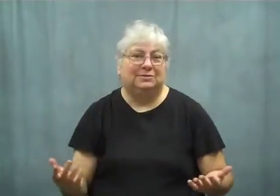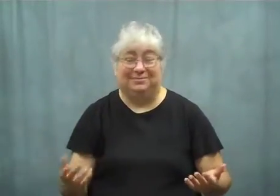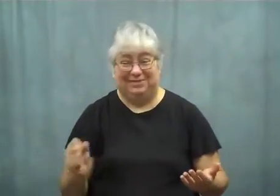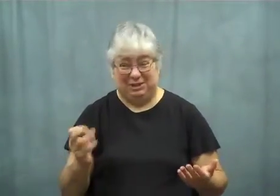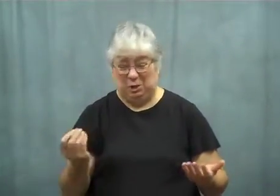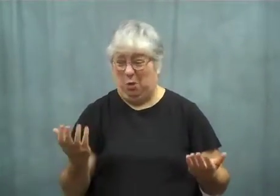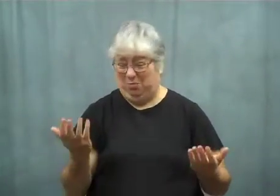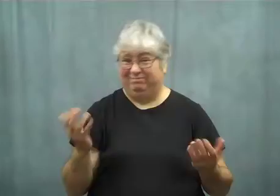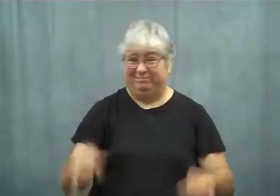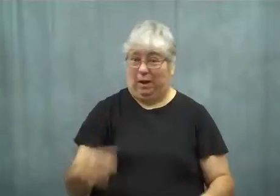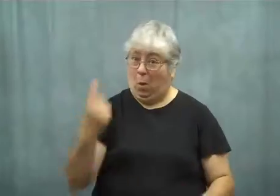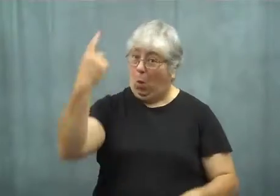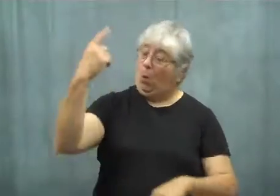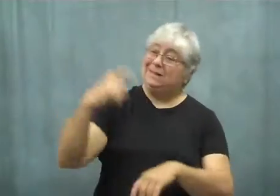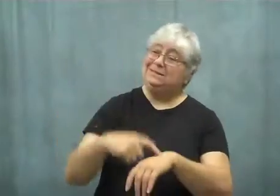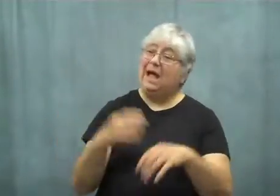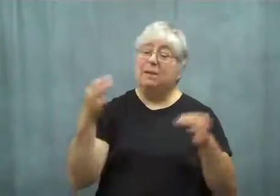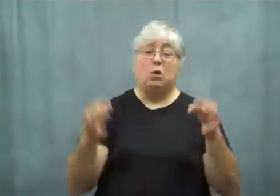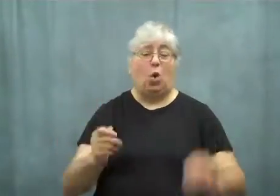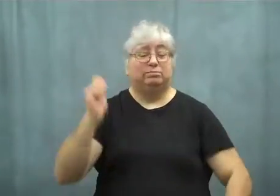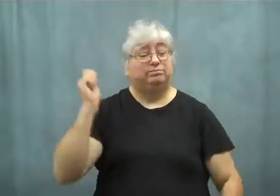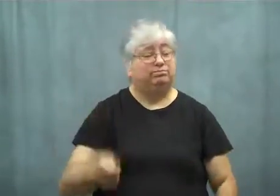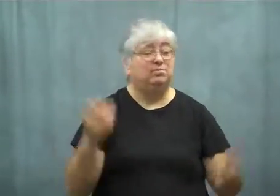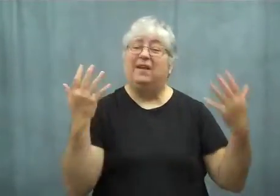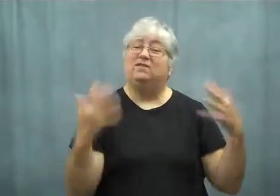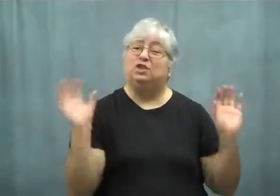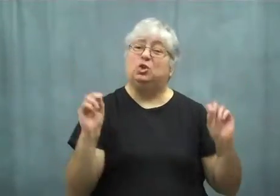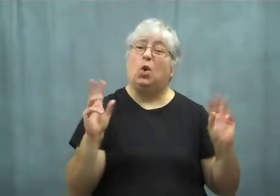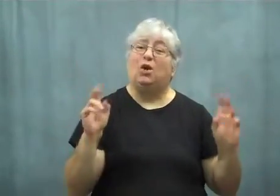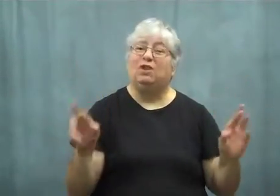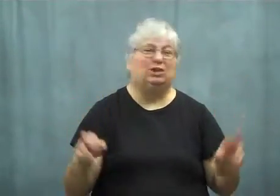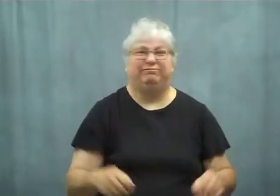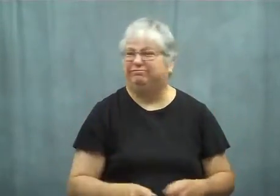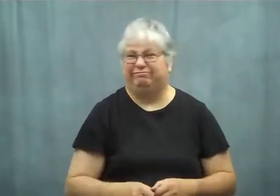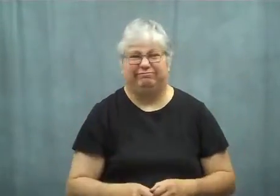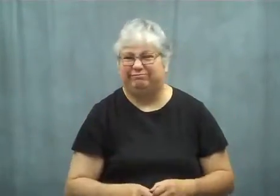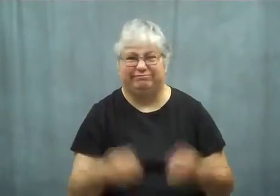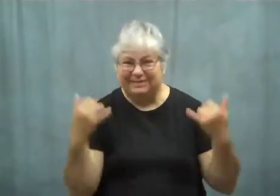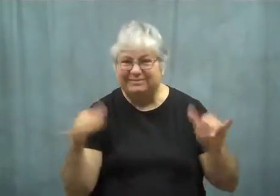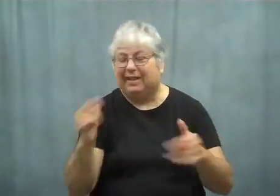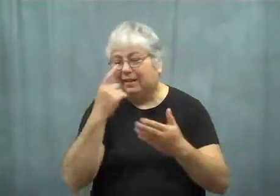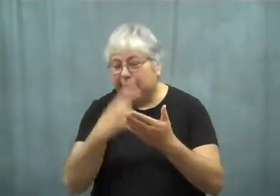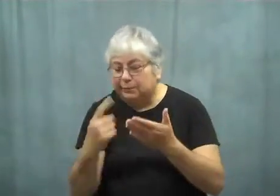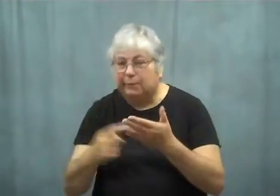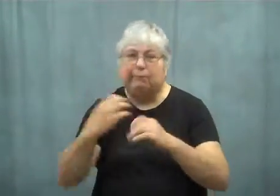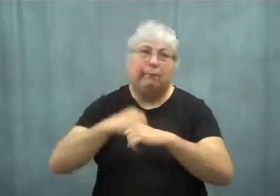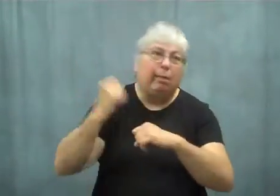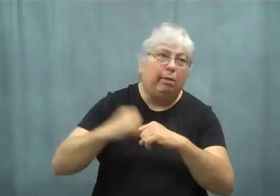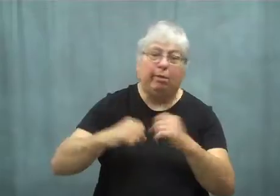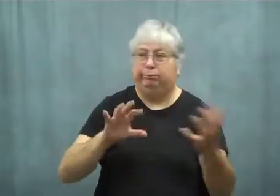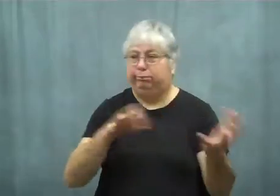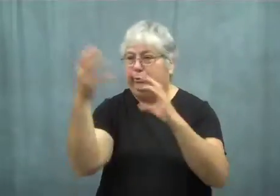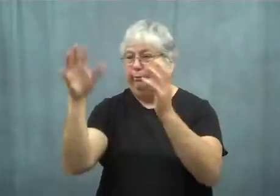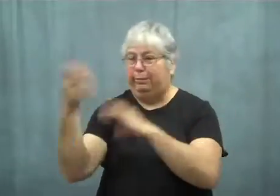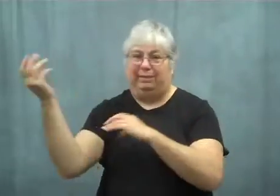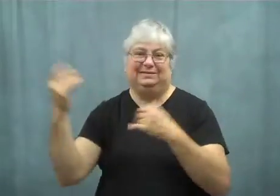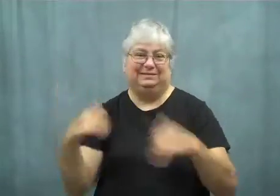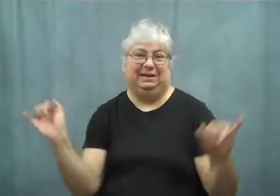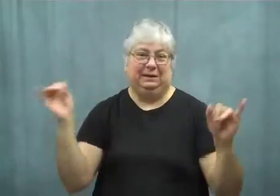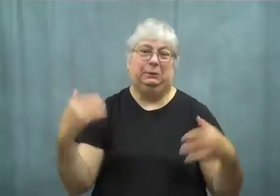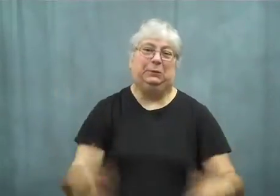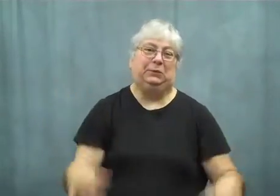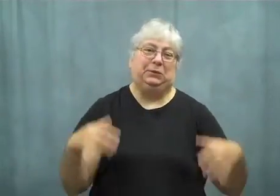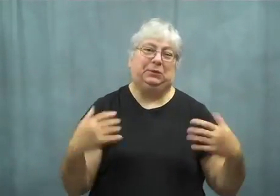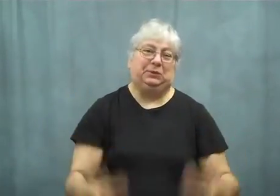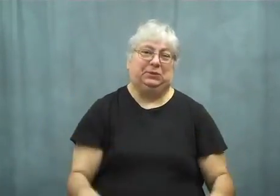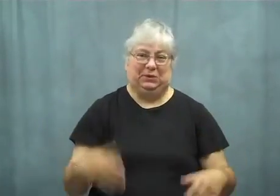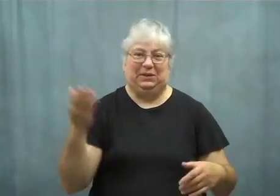This trial is not the end of it.